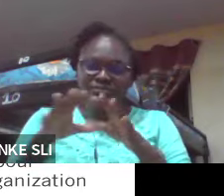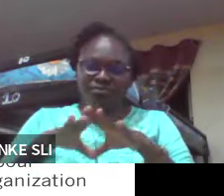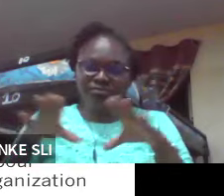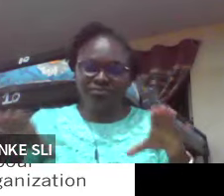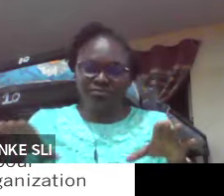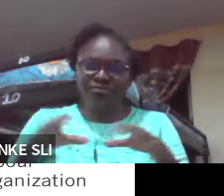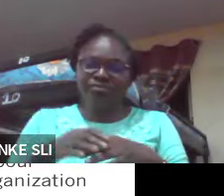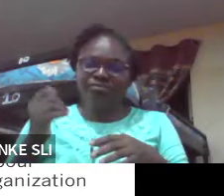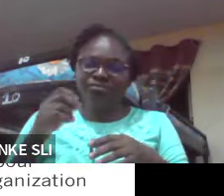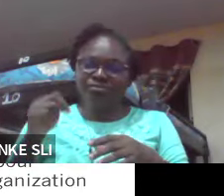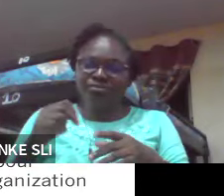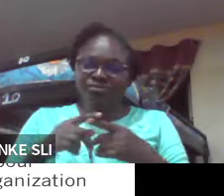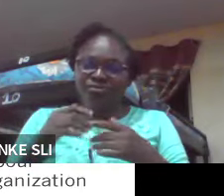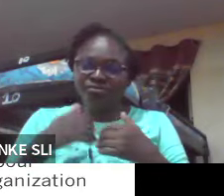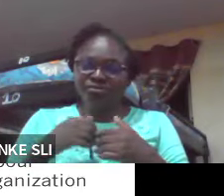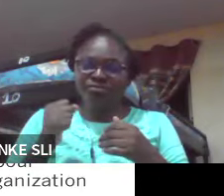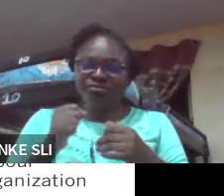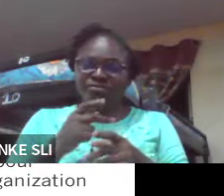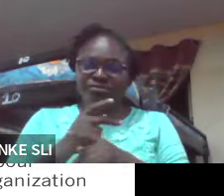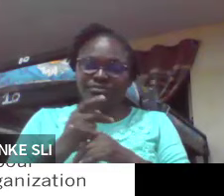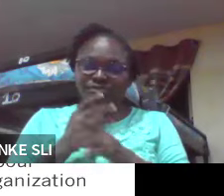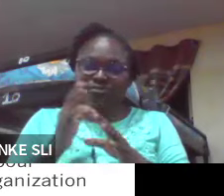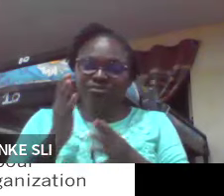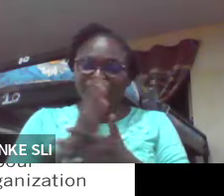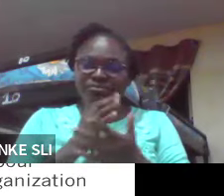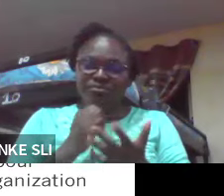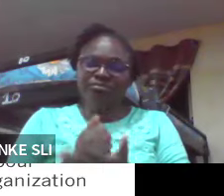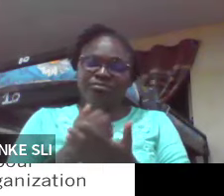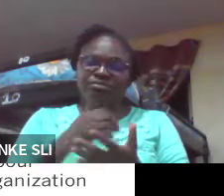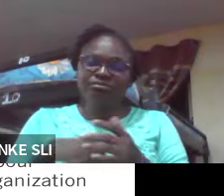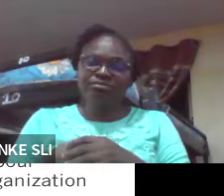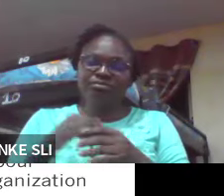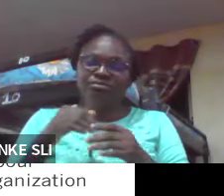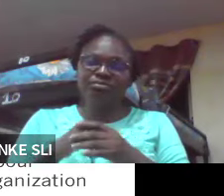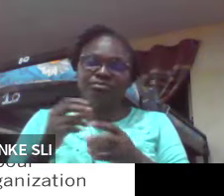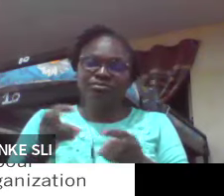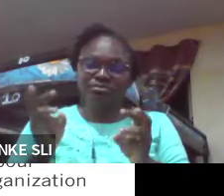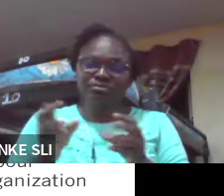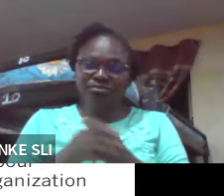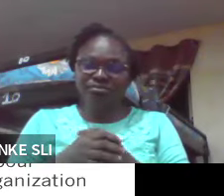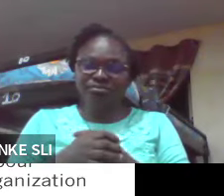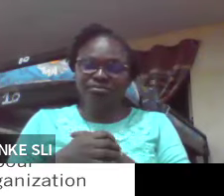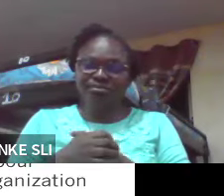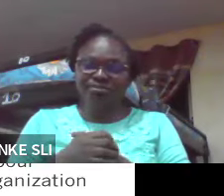sola bakre: and they still have to have a carer or someone that will help them out in that regards. Juliet chinyere orji: Oh! sola bakre: No?